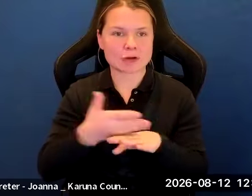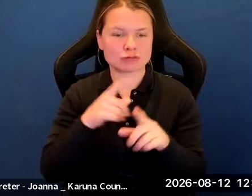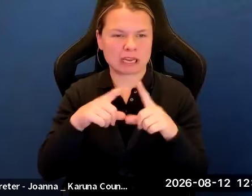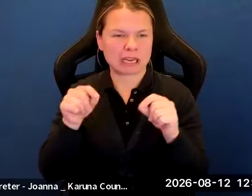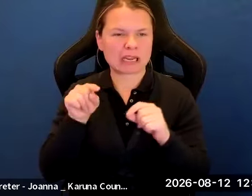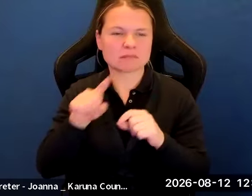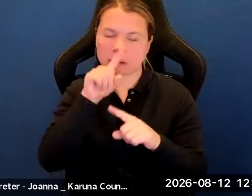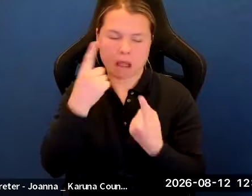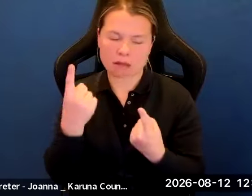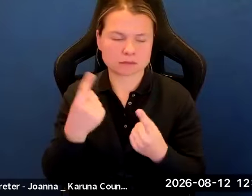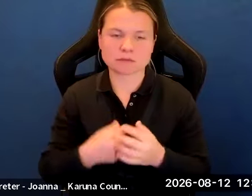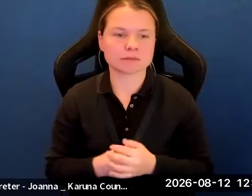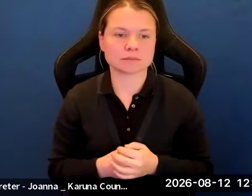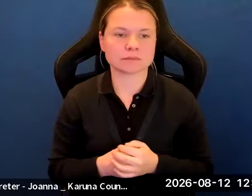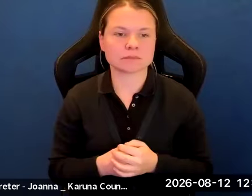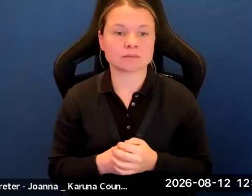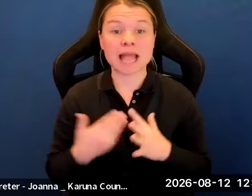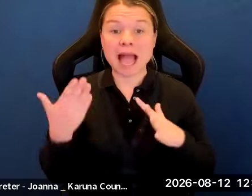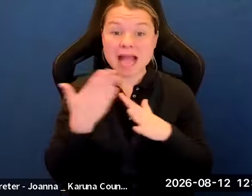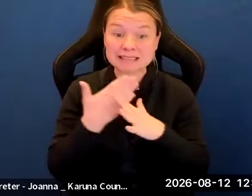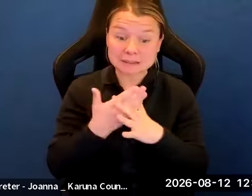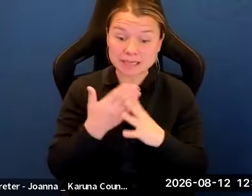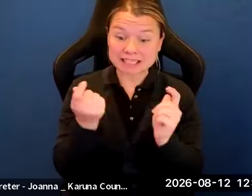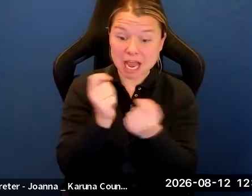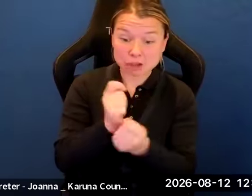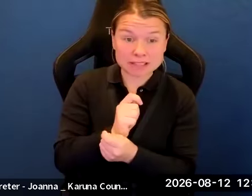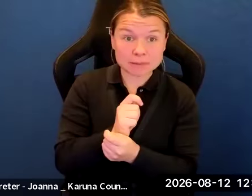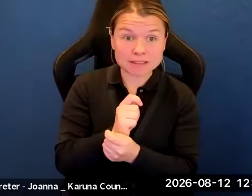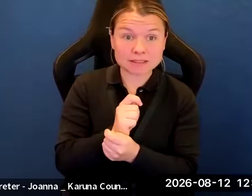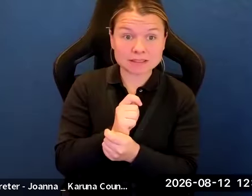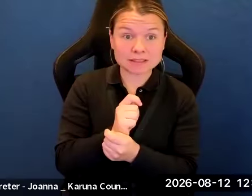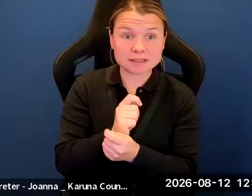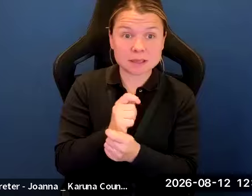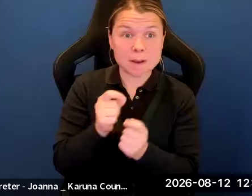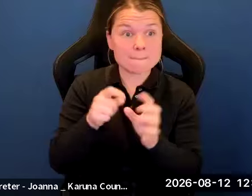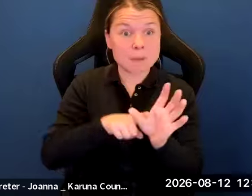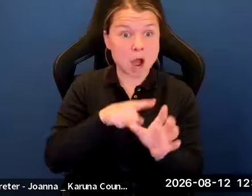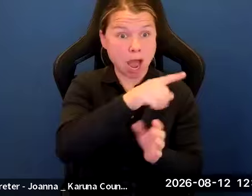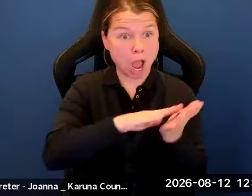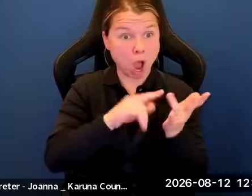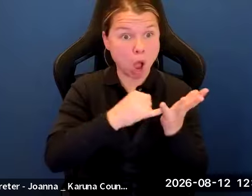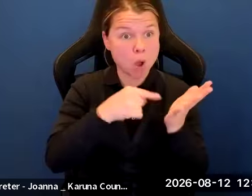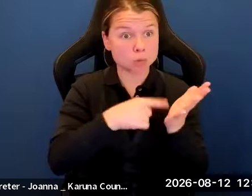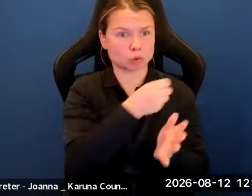other parts of government pay for, such as the NDIS or Medicare. And it also can't be used for accessibility